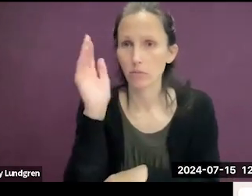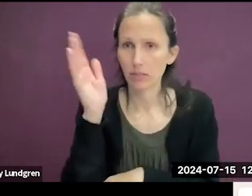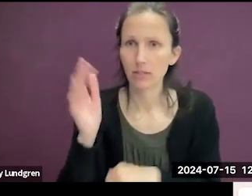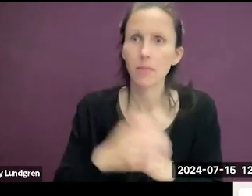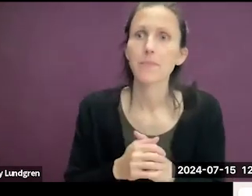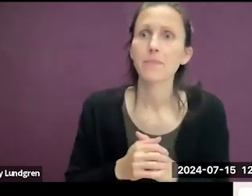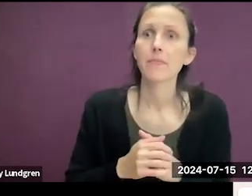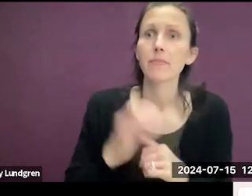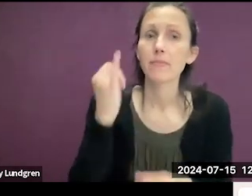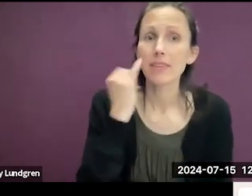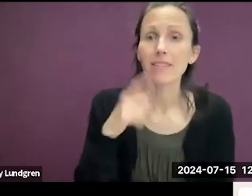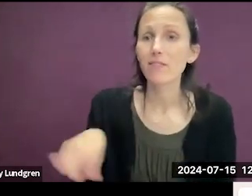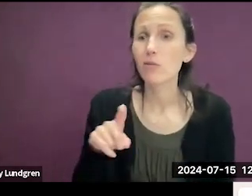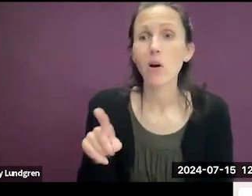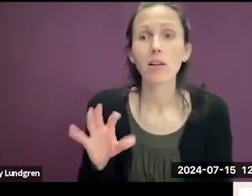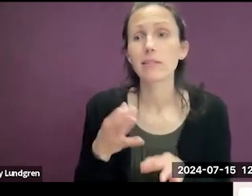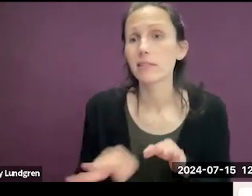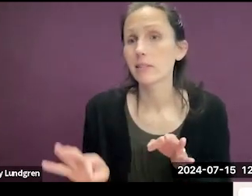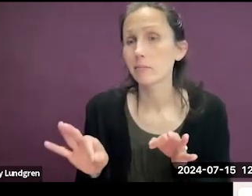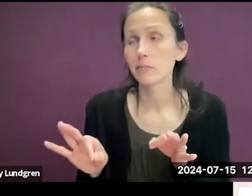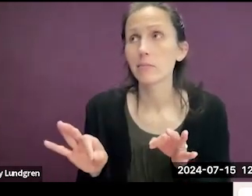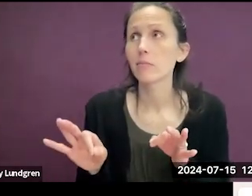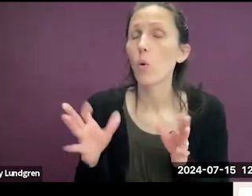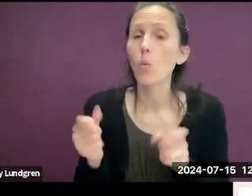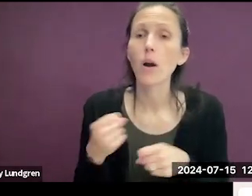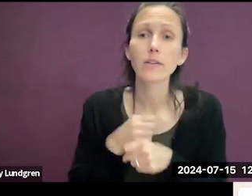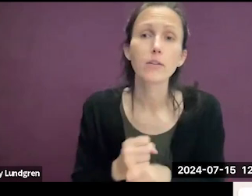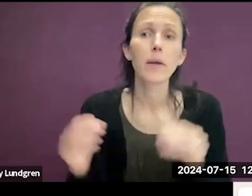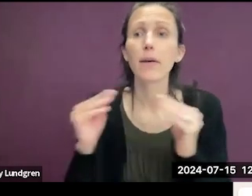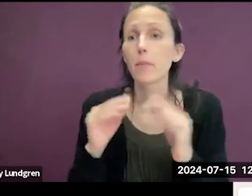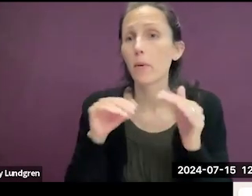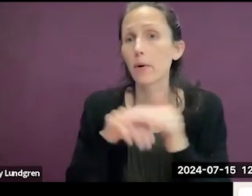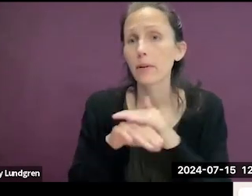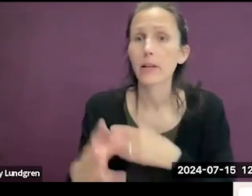So if you are simply trying to create a more accessible, inclusive environment,